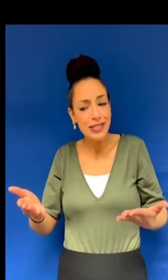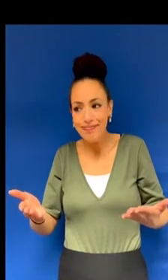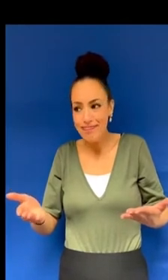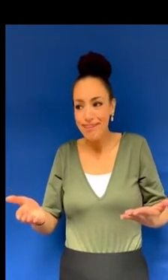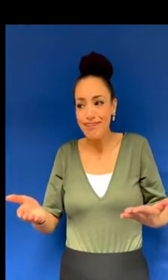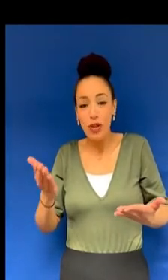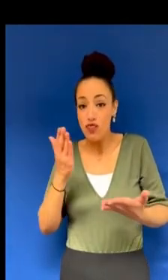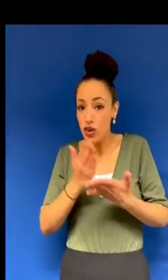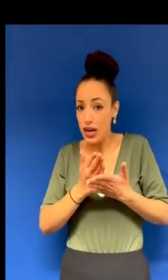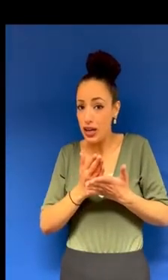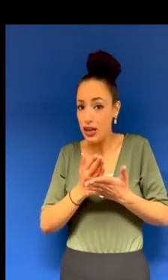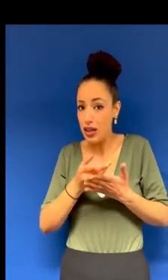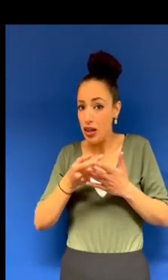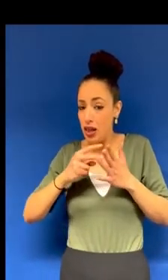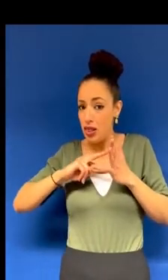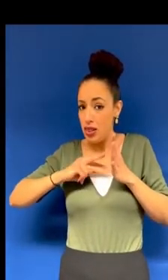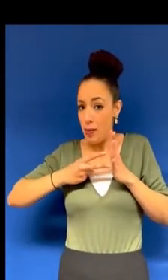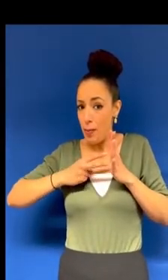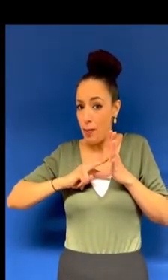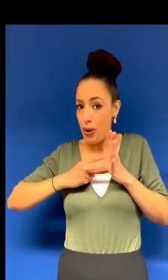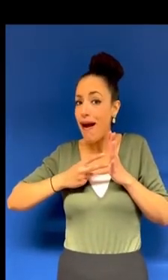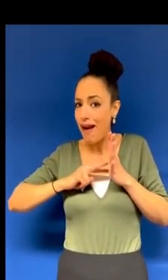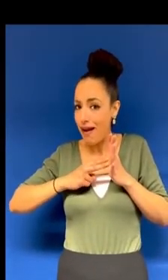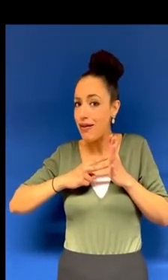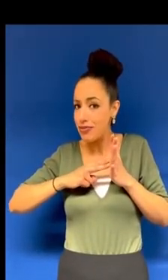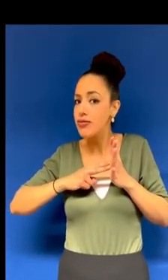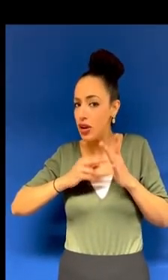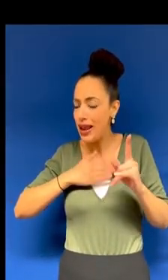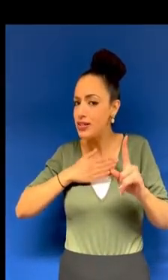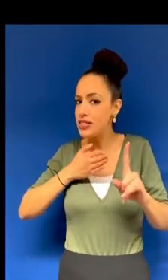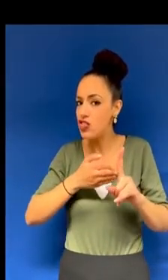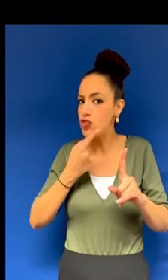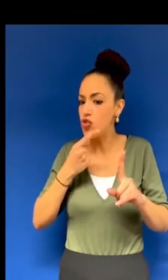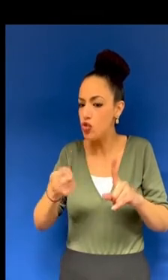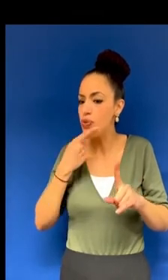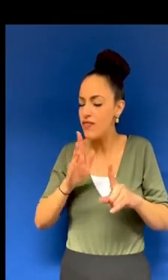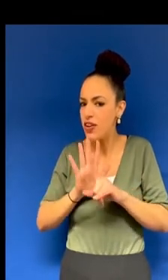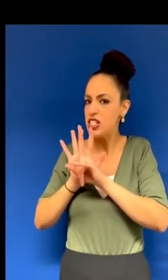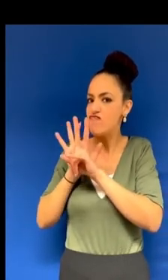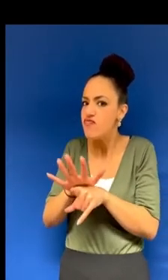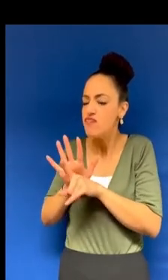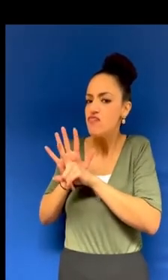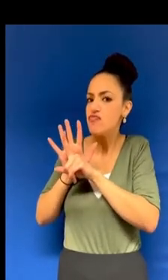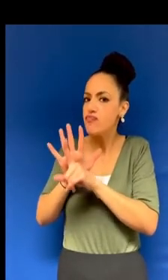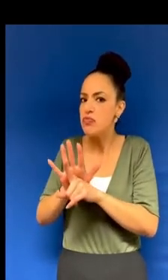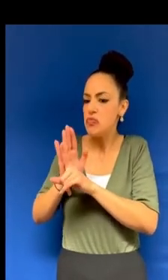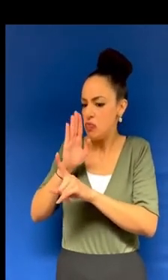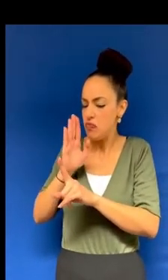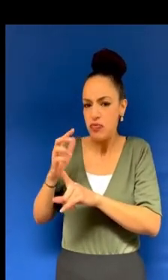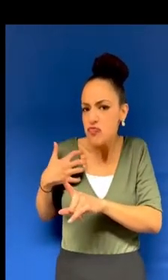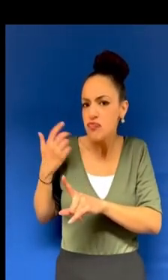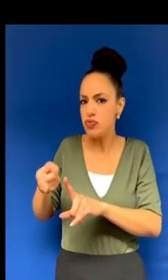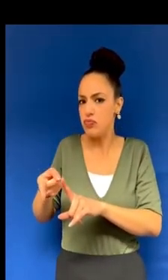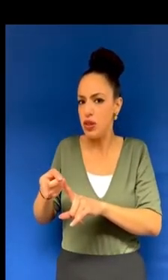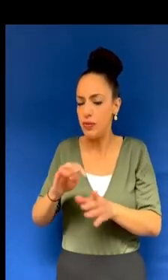that people were people, and children were children. But I just think the deliberate, kind